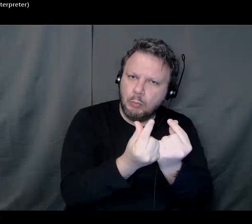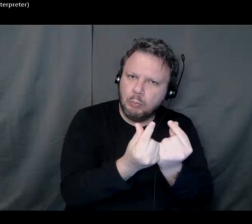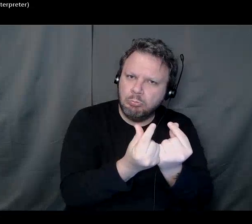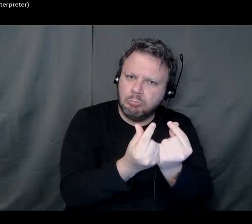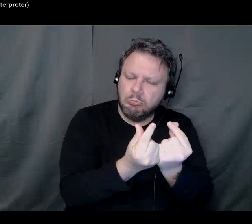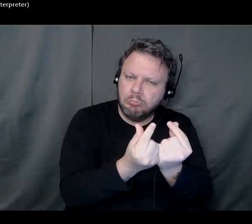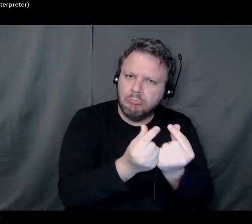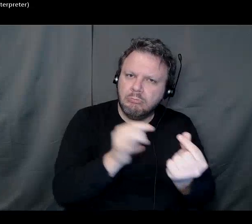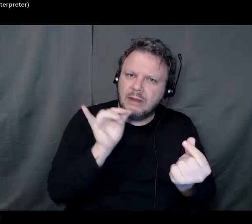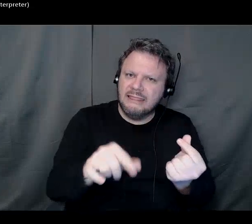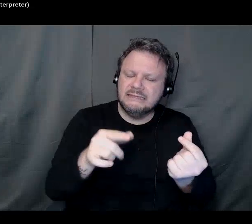this, this effort?